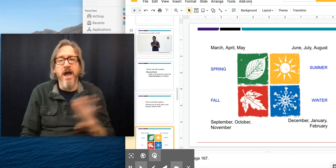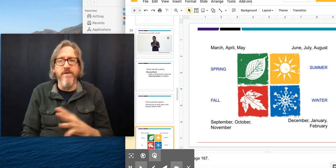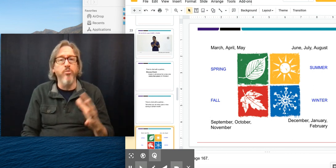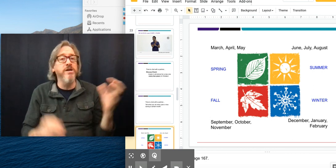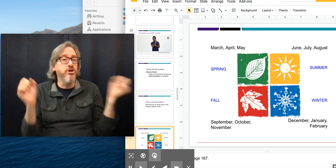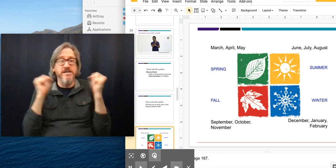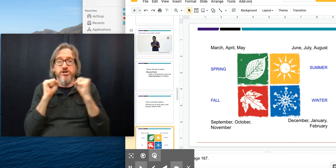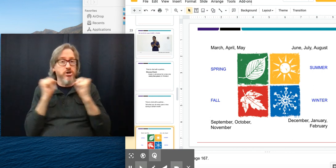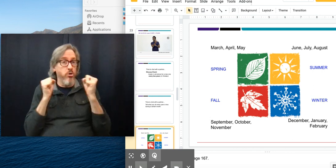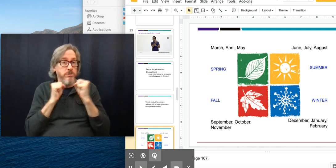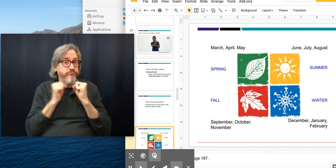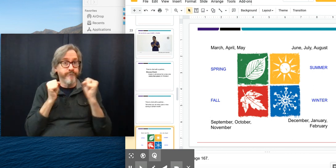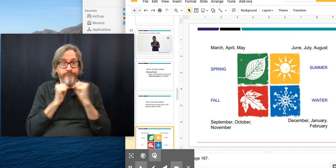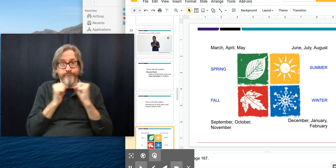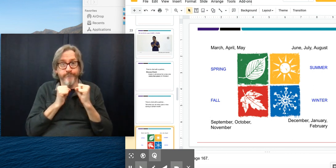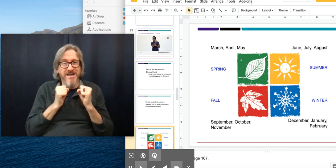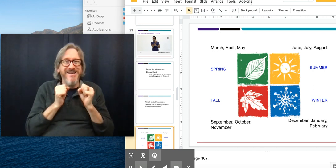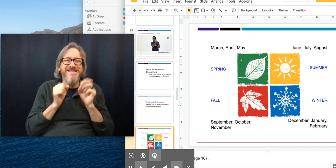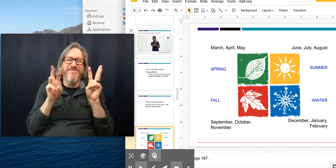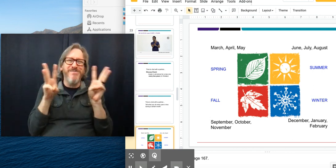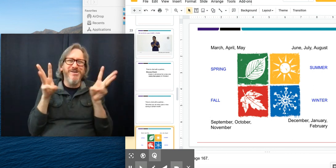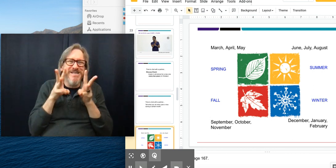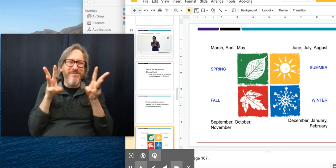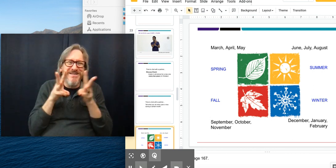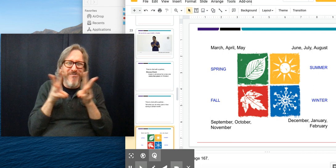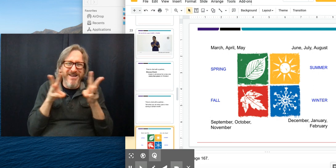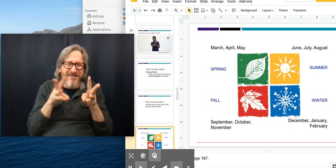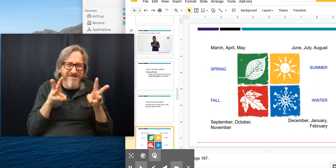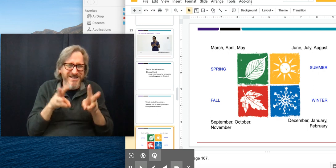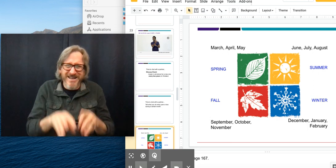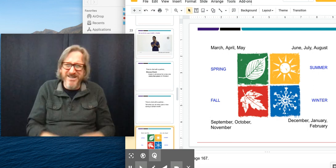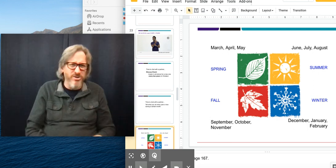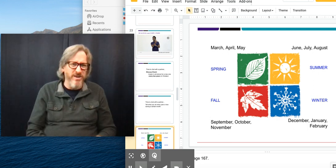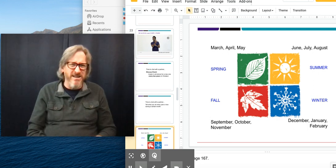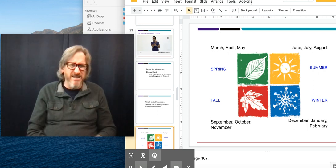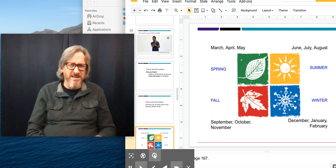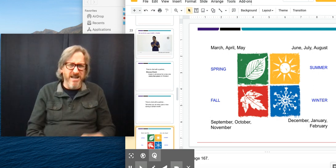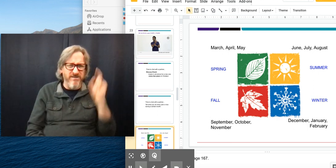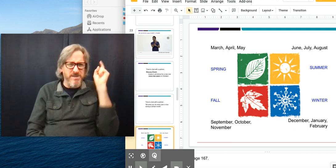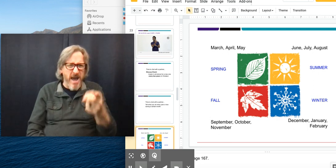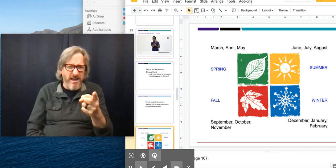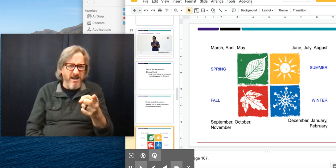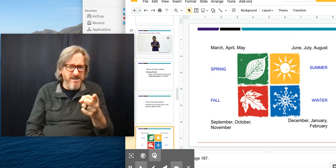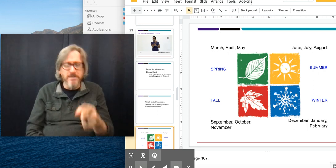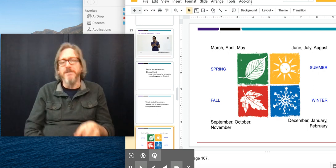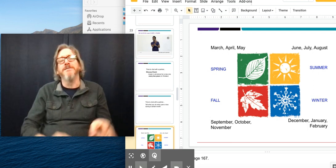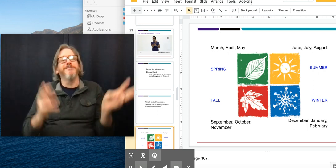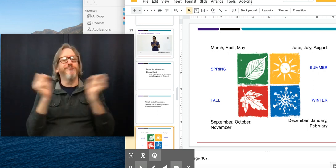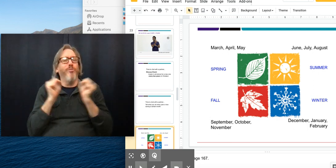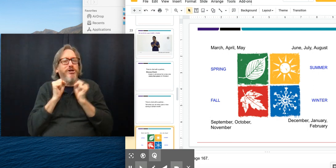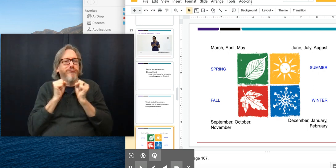and then winter is just cold sometimes you'll see with W's don't do that I'll just smack you winter